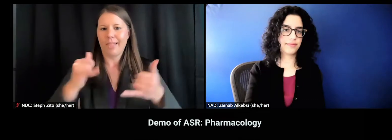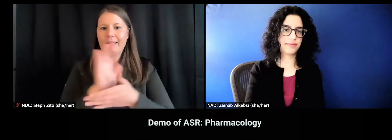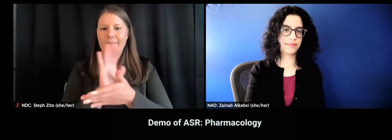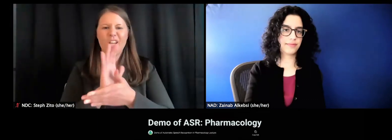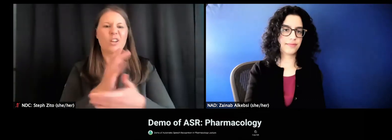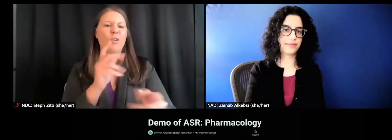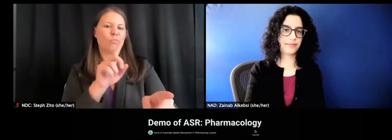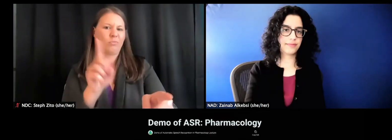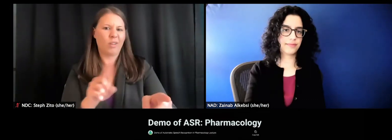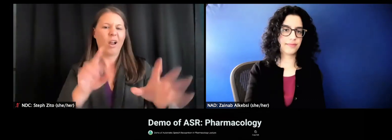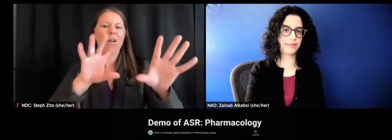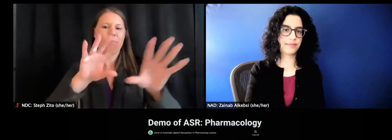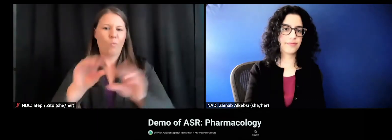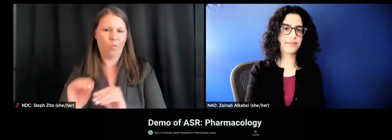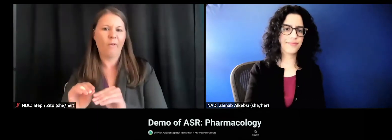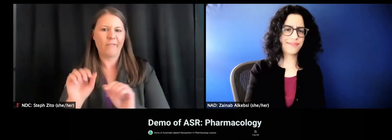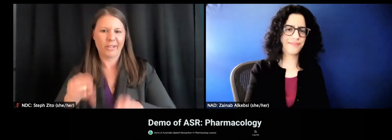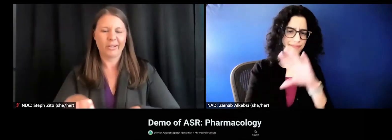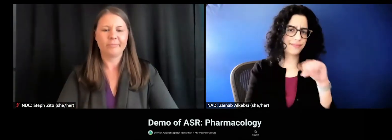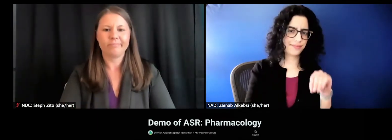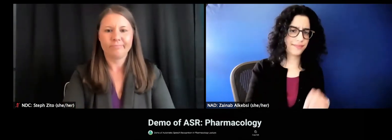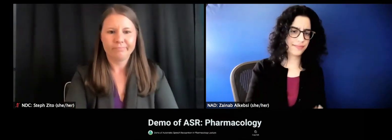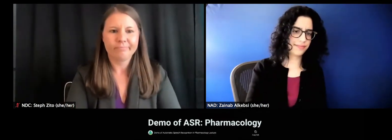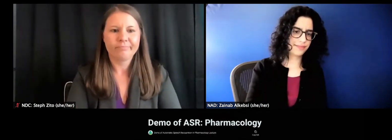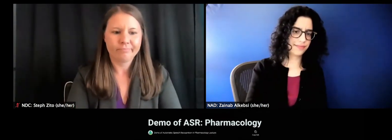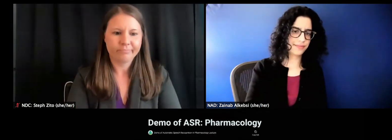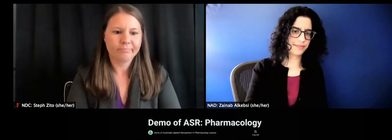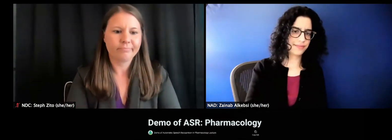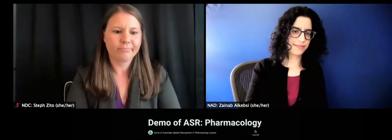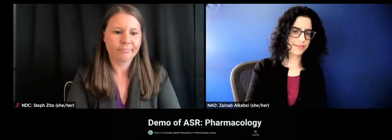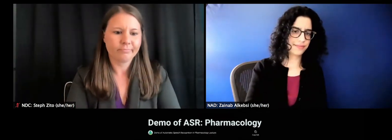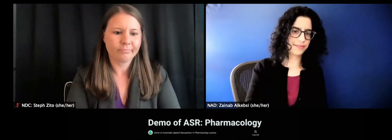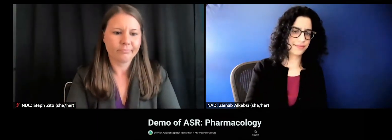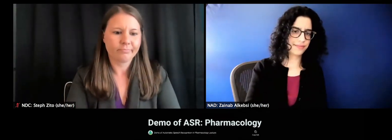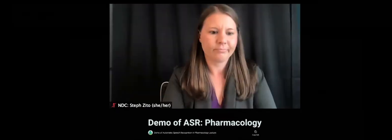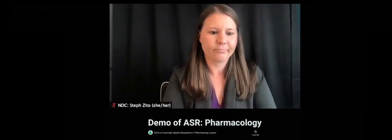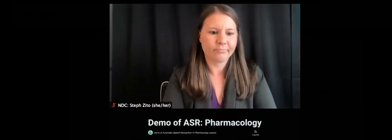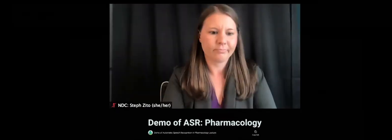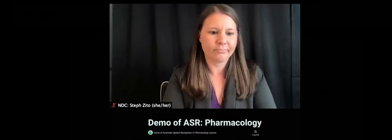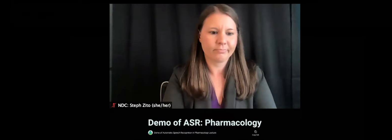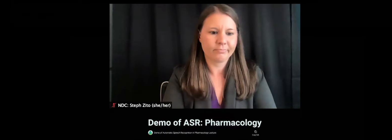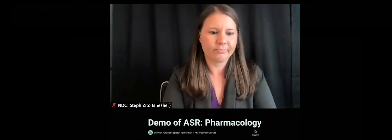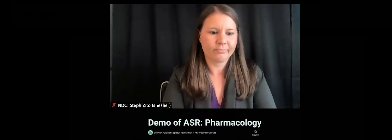And you can play the video. Why don't we close the windows so the video is enlarged.